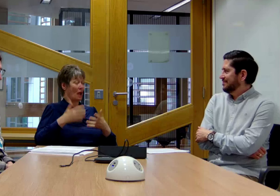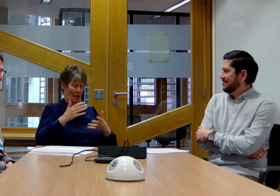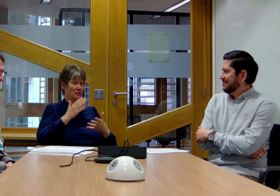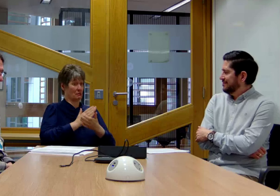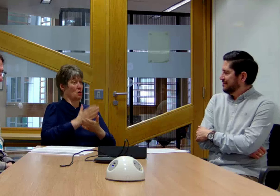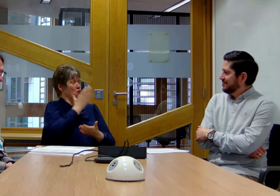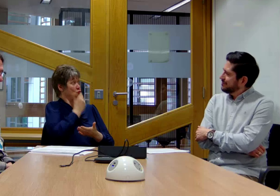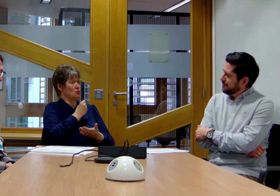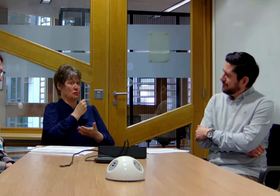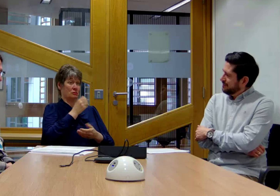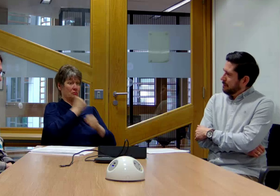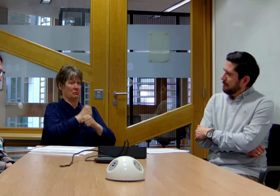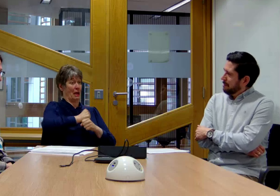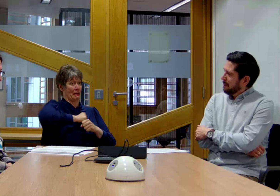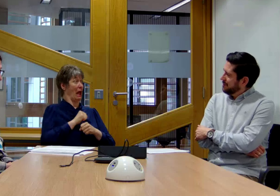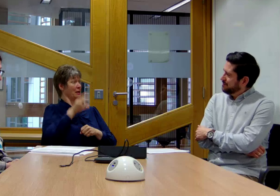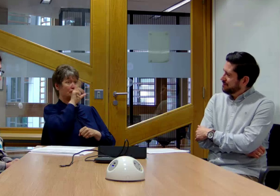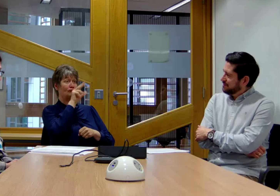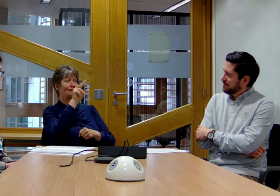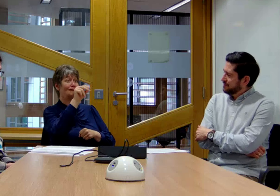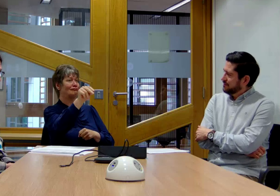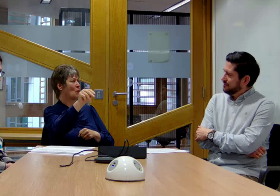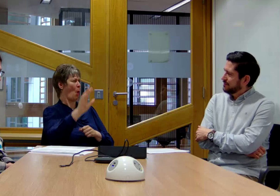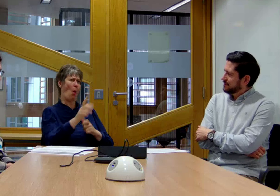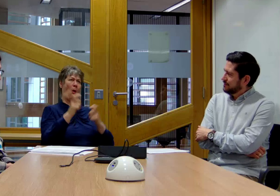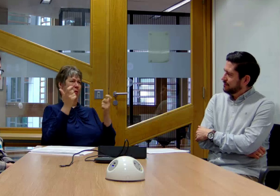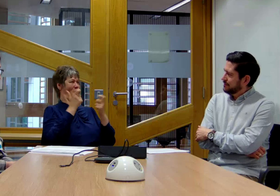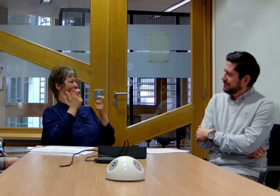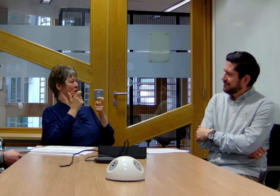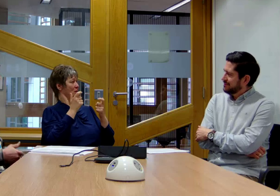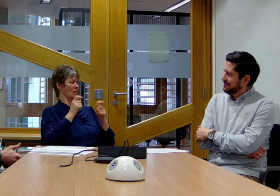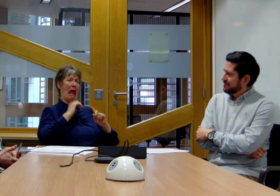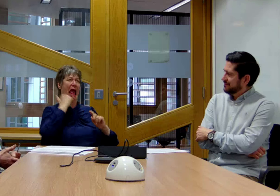part in the Parliament but not just to do that but to do it in Gaelic. And it's a lot